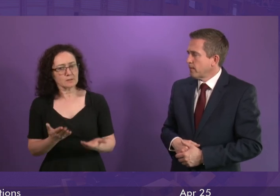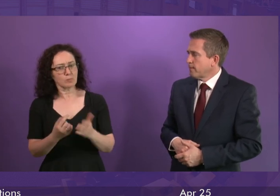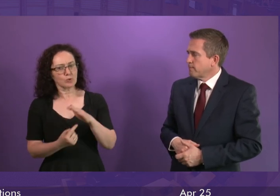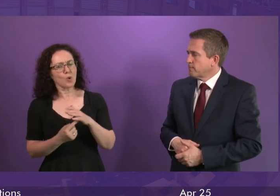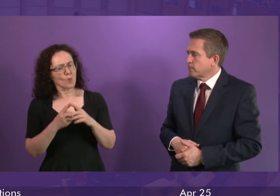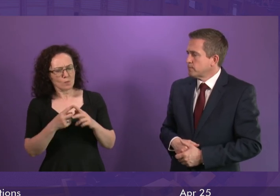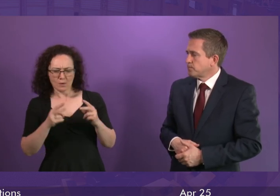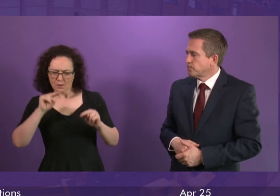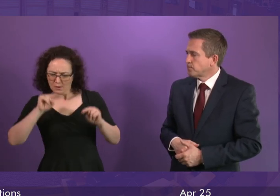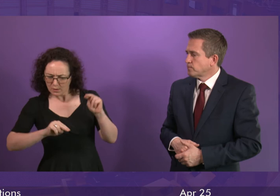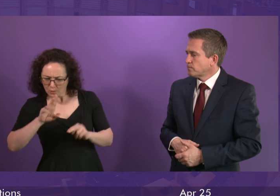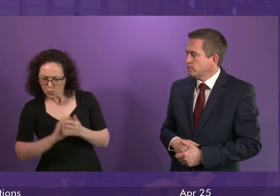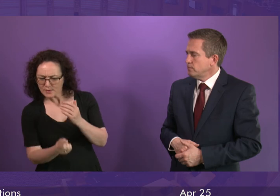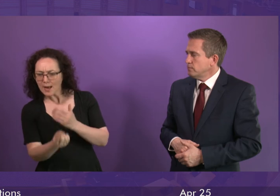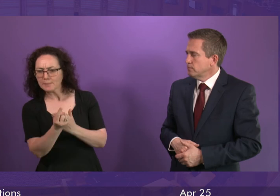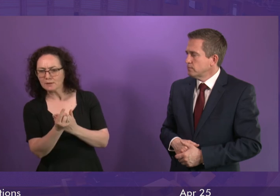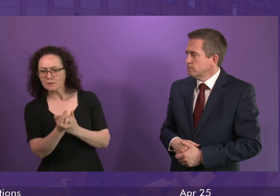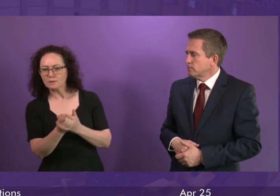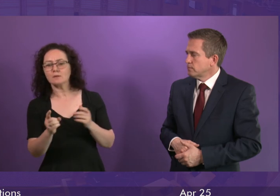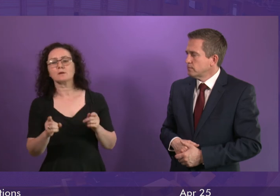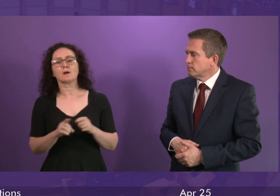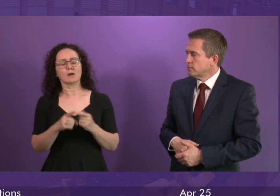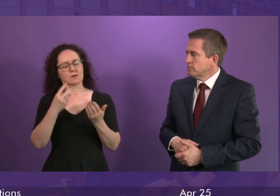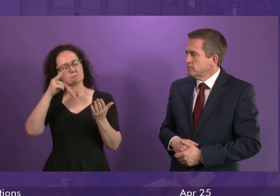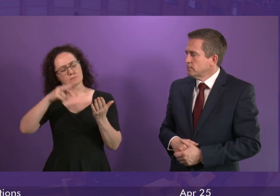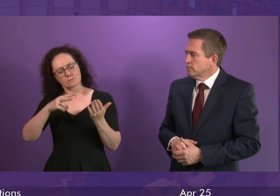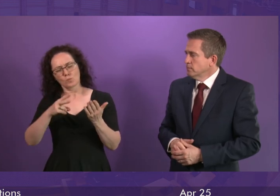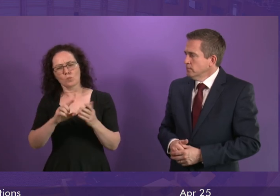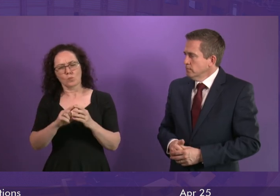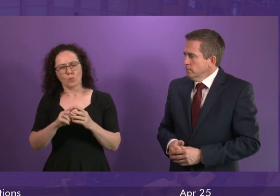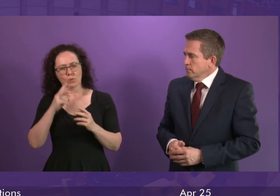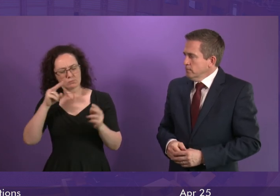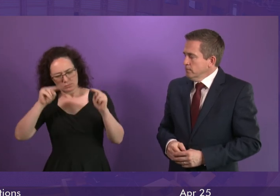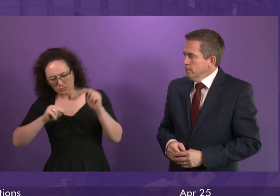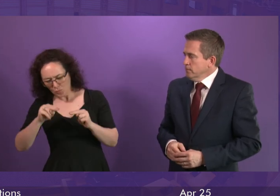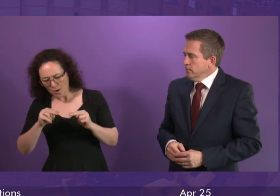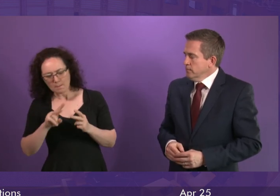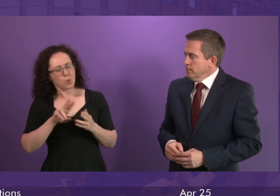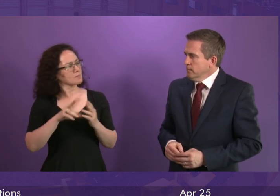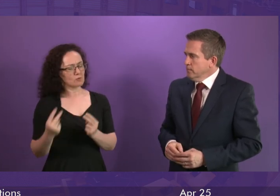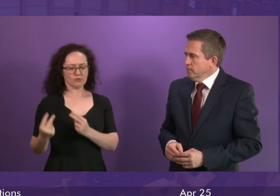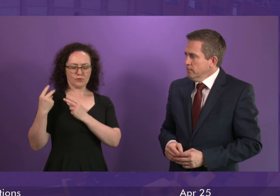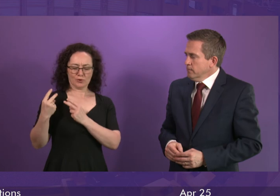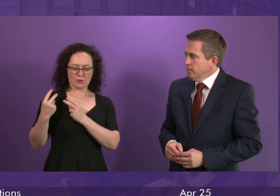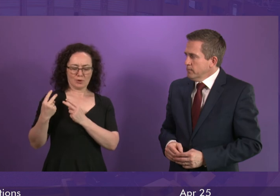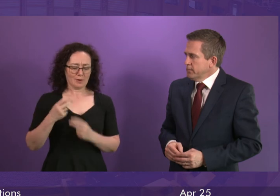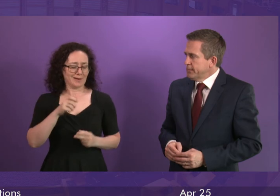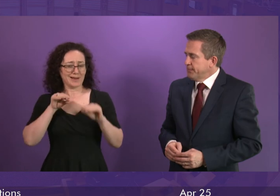we will pay close attention to Reform Scotland’s report and to the Education and Skills Committee’s